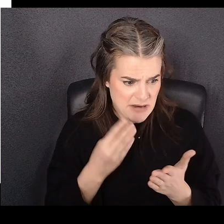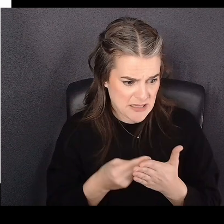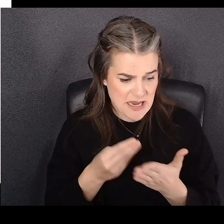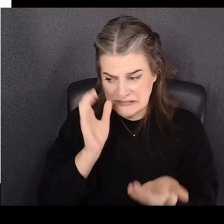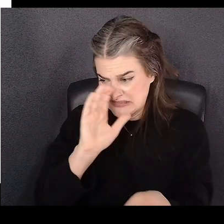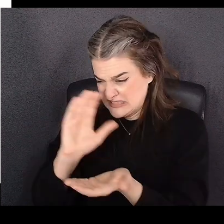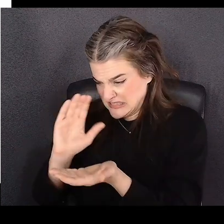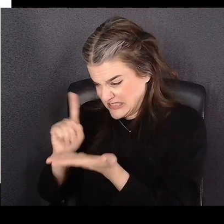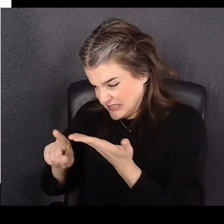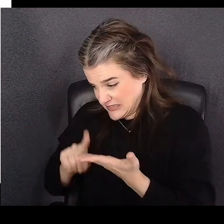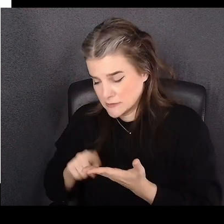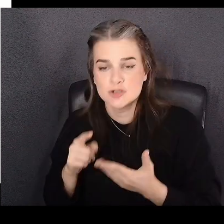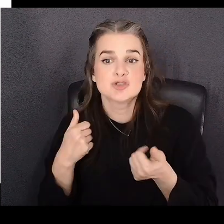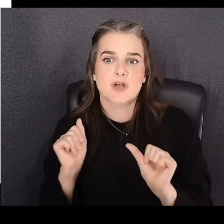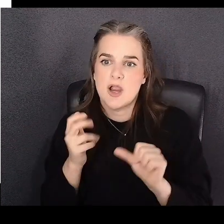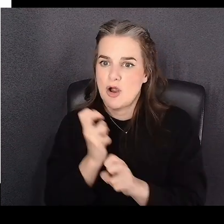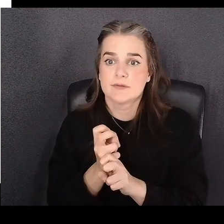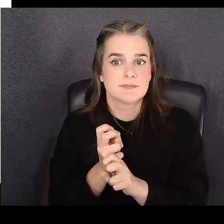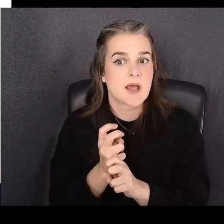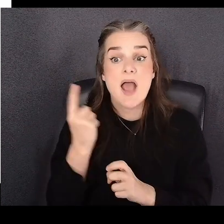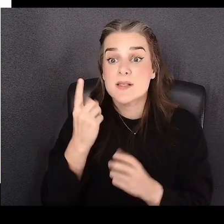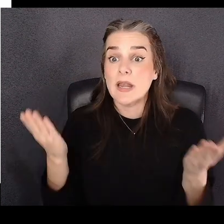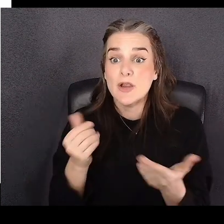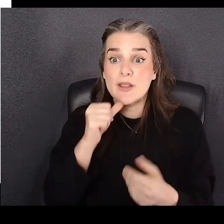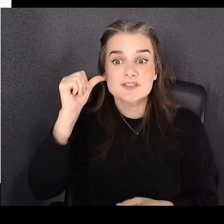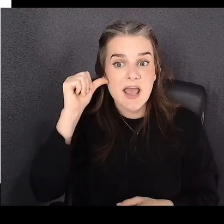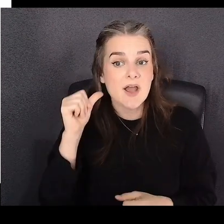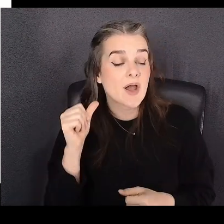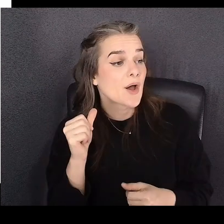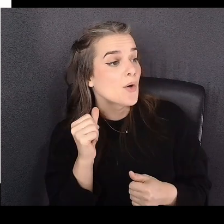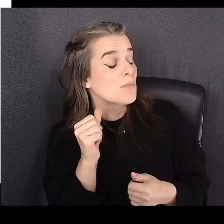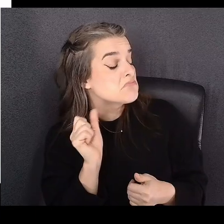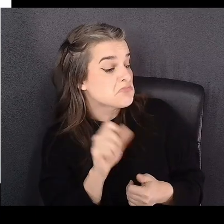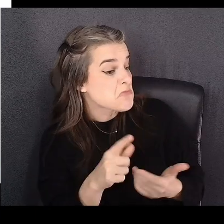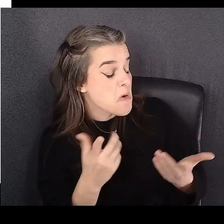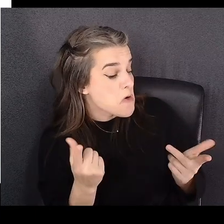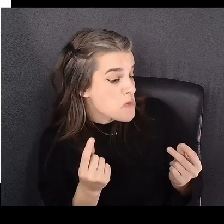And it was just something very simple. Like, well, what do you want to do? What does it look like at home, and things like that.